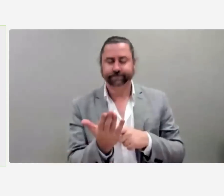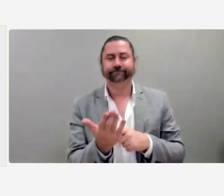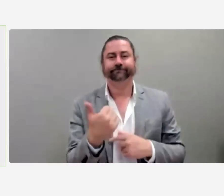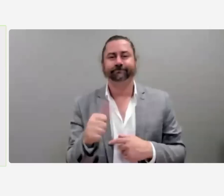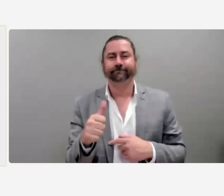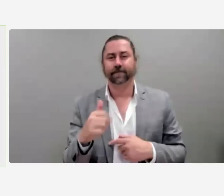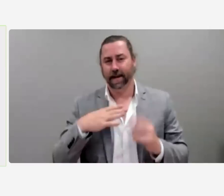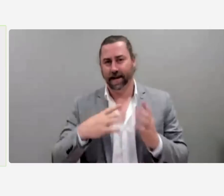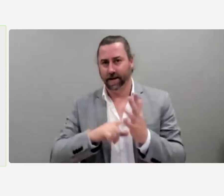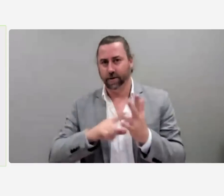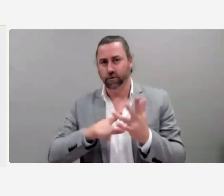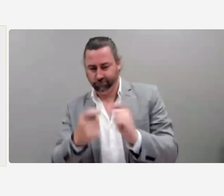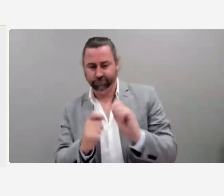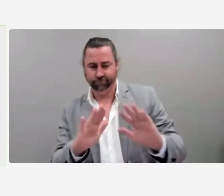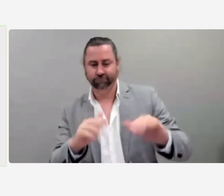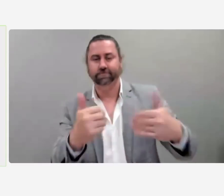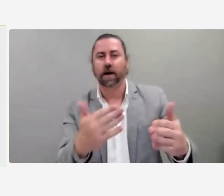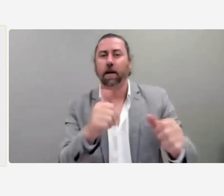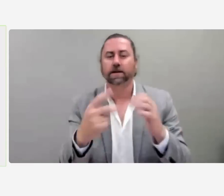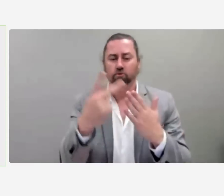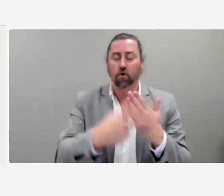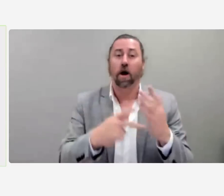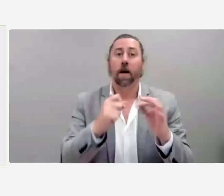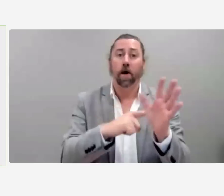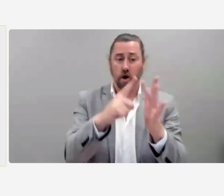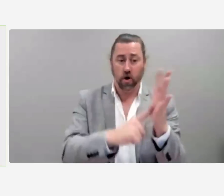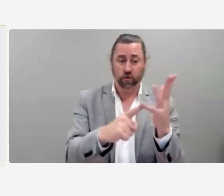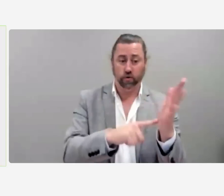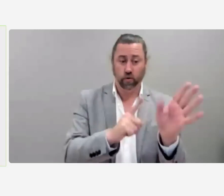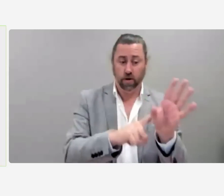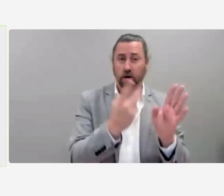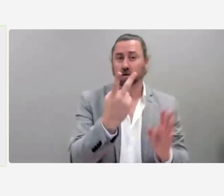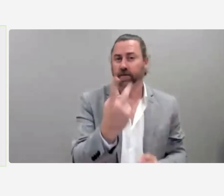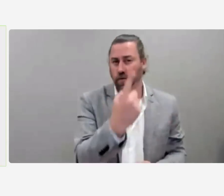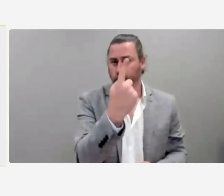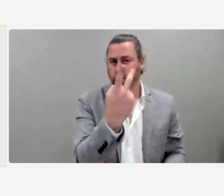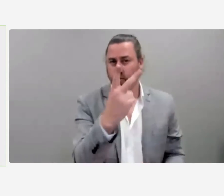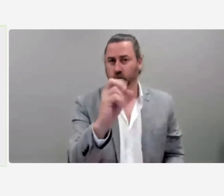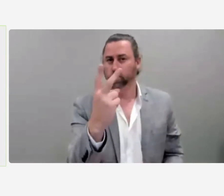Program by July 1st 2024. We did this because we know that aged care reforms must